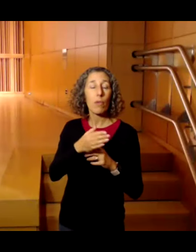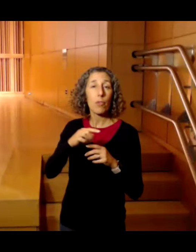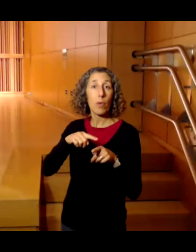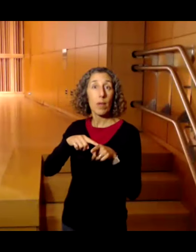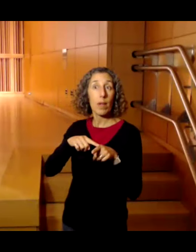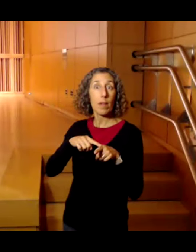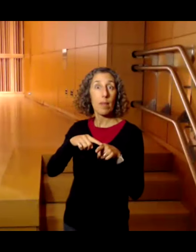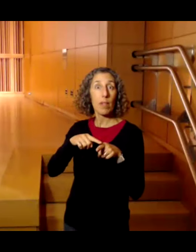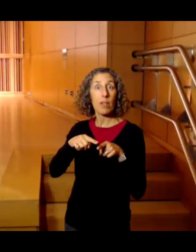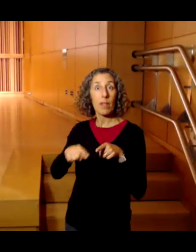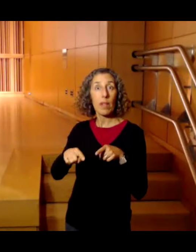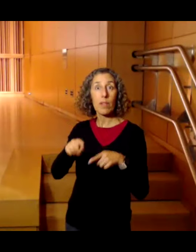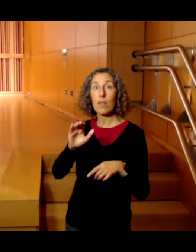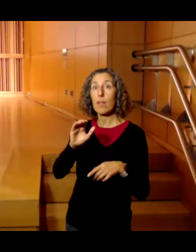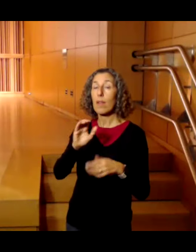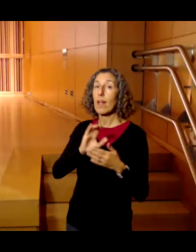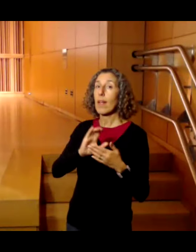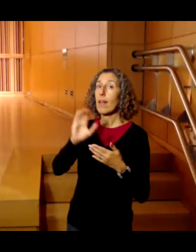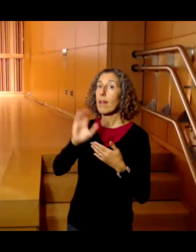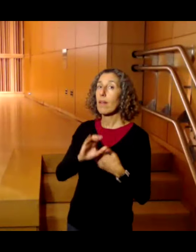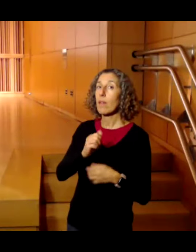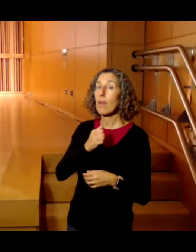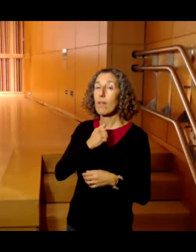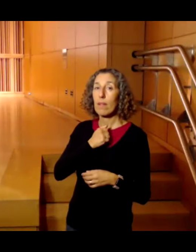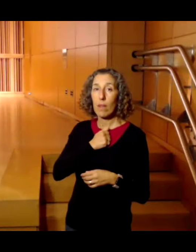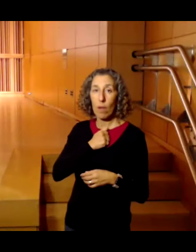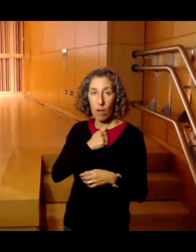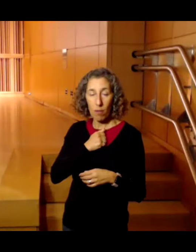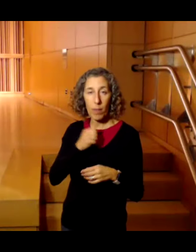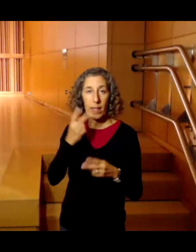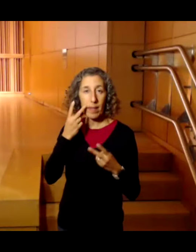In the calendar of laws, Whoop shared three things, the cultural history of AIDS era.